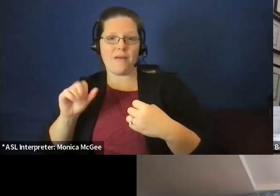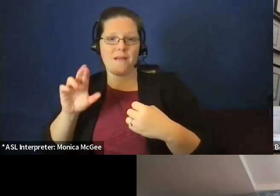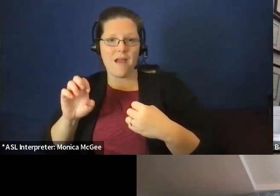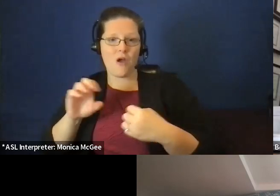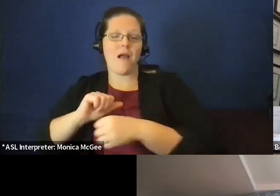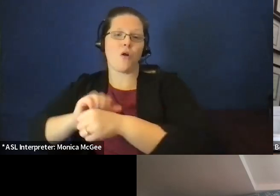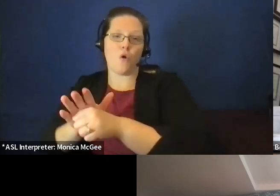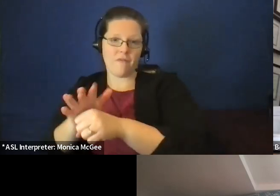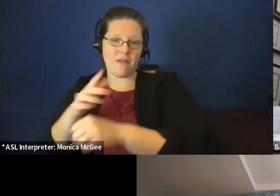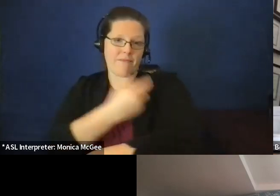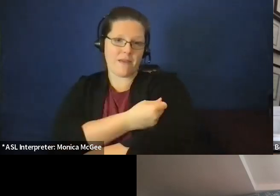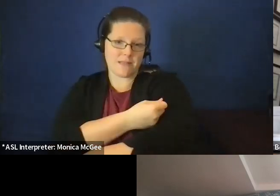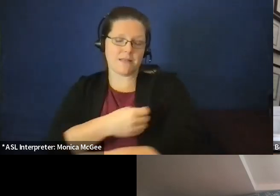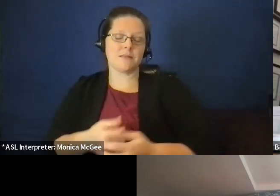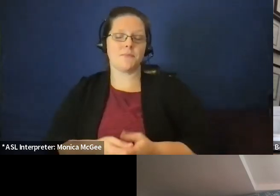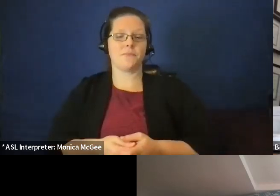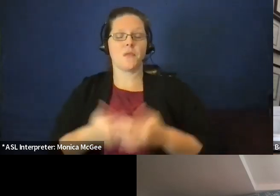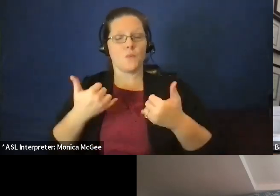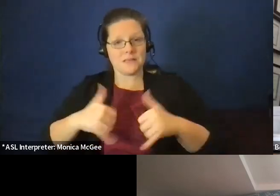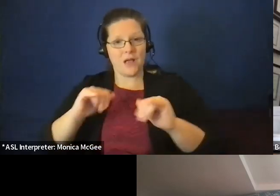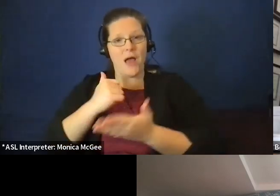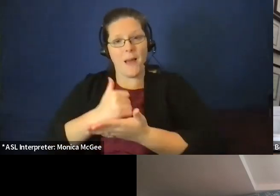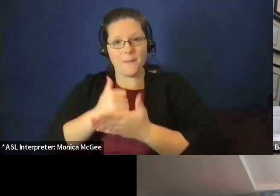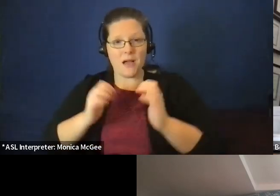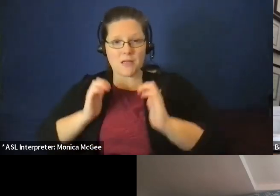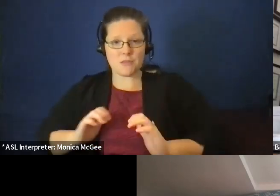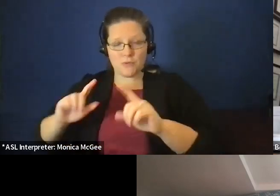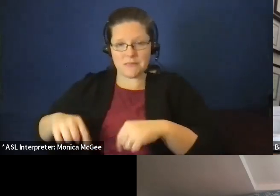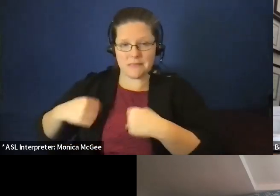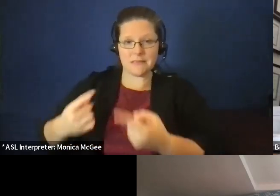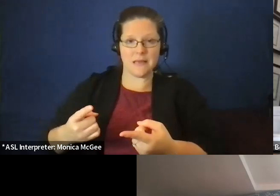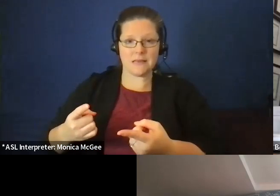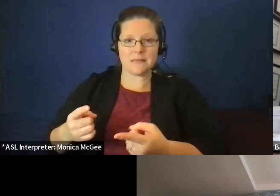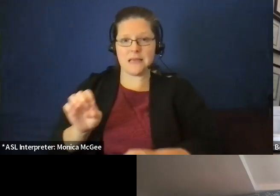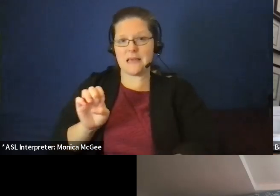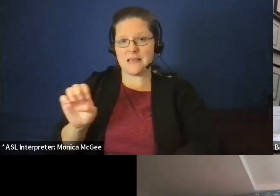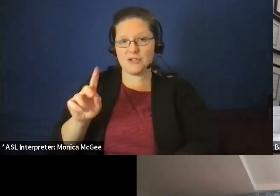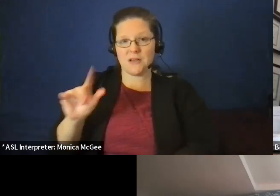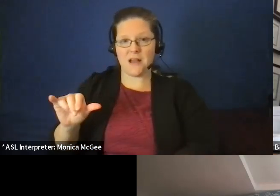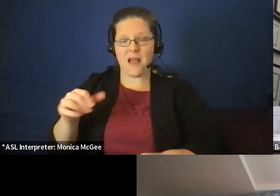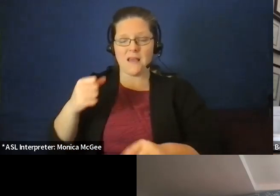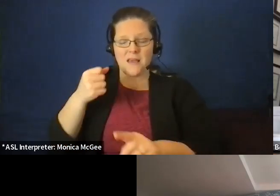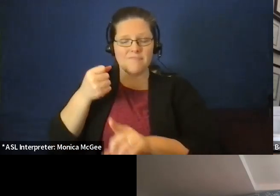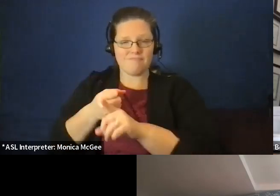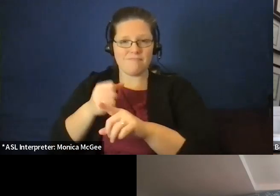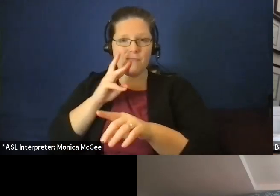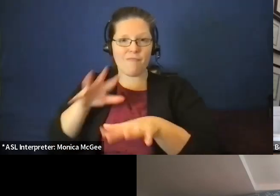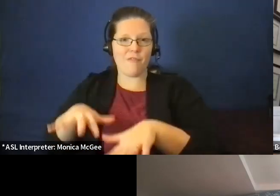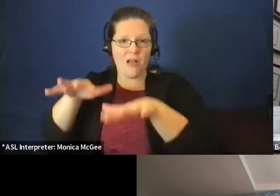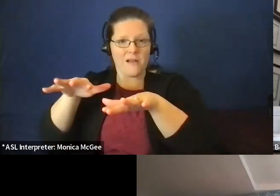supplies during COVID in eastern Kentucky in our service area as well as assistance to connect consumers to